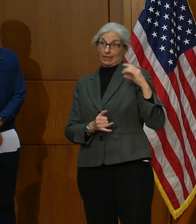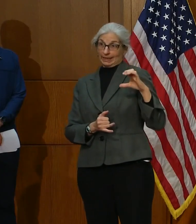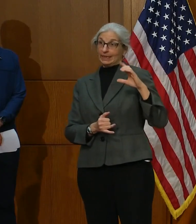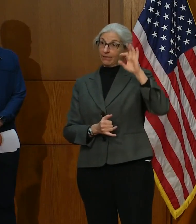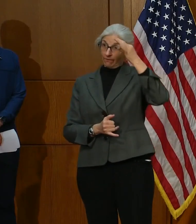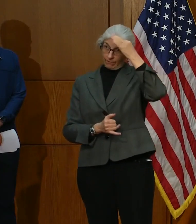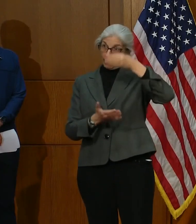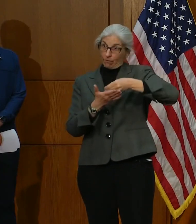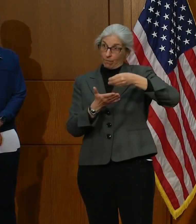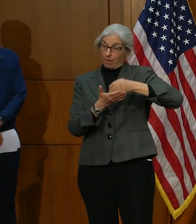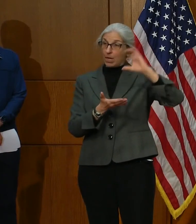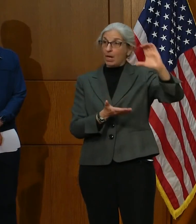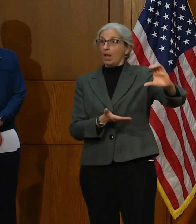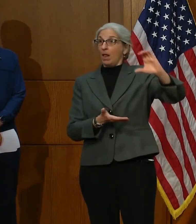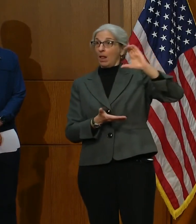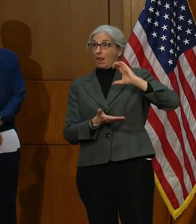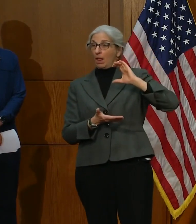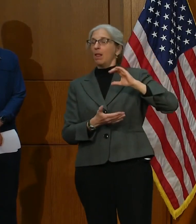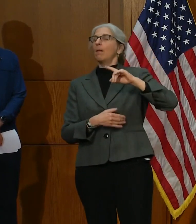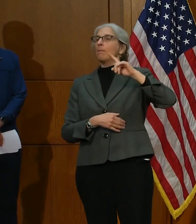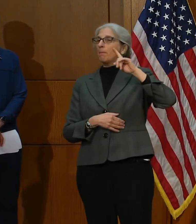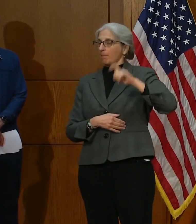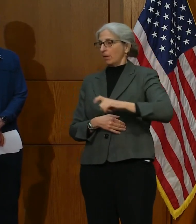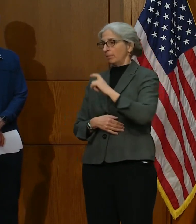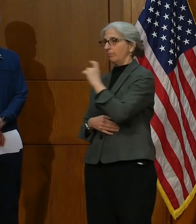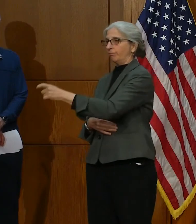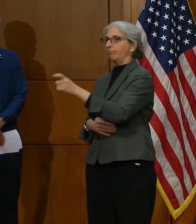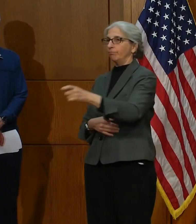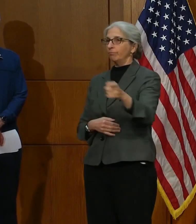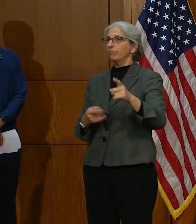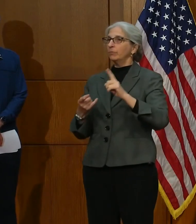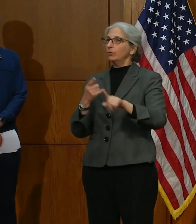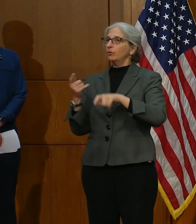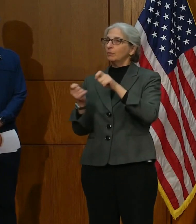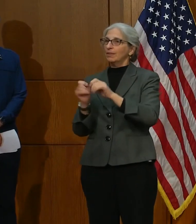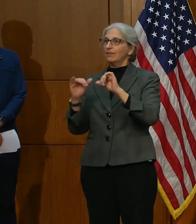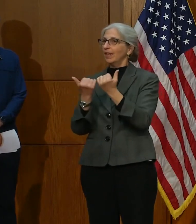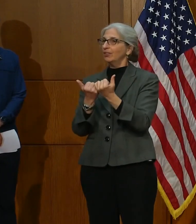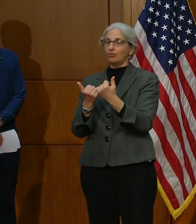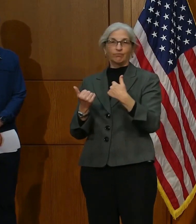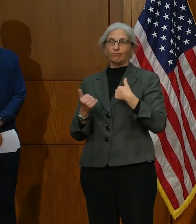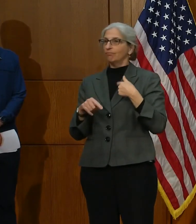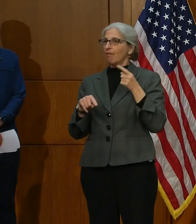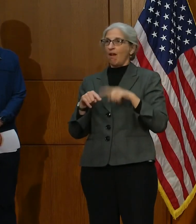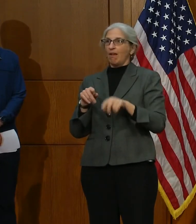EYES THAT MONEY THAT'S COMING FROM WASHINGTON IS ALREADY DIRECTED TOWARD DIFFERENT